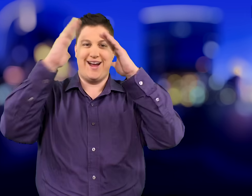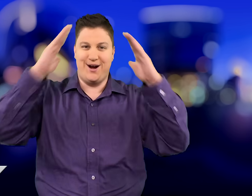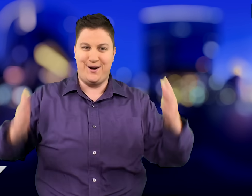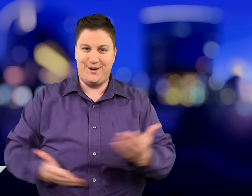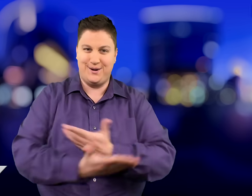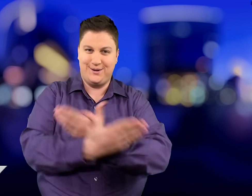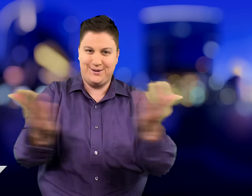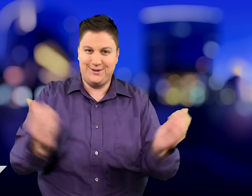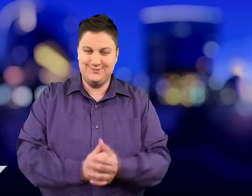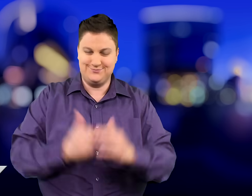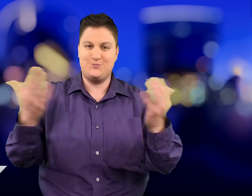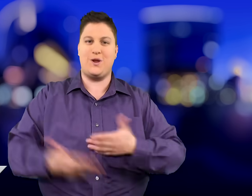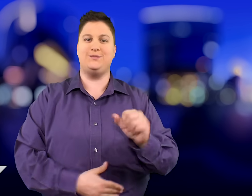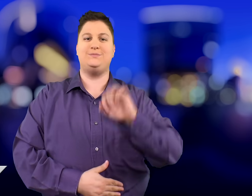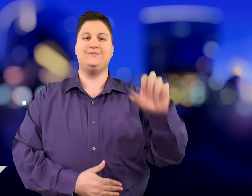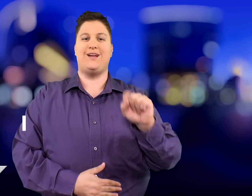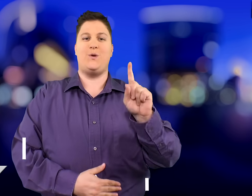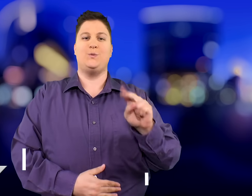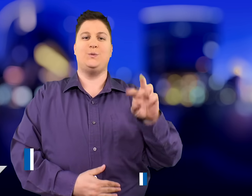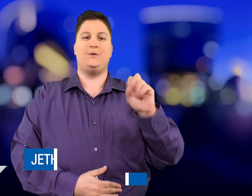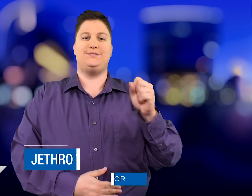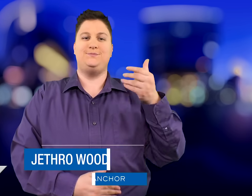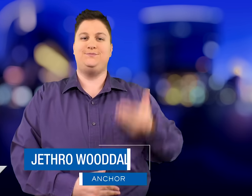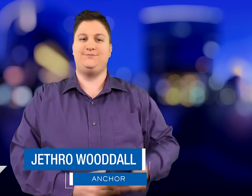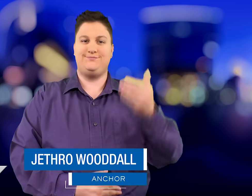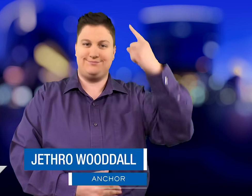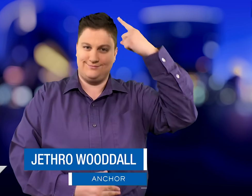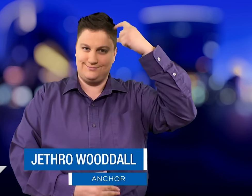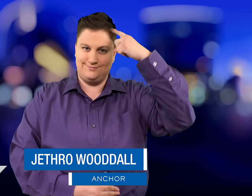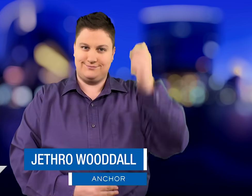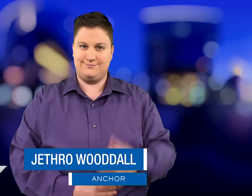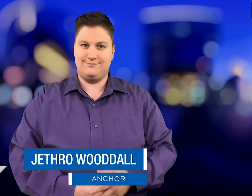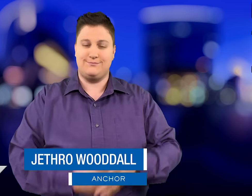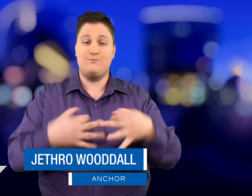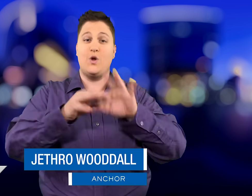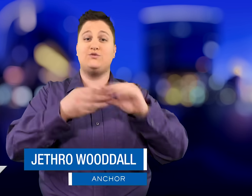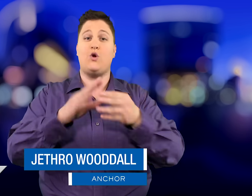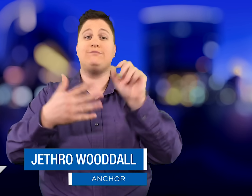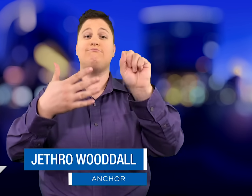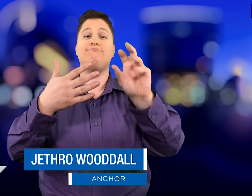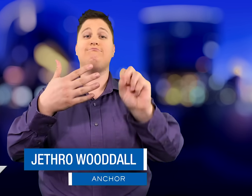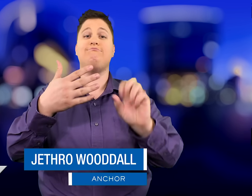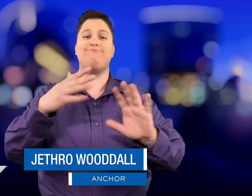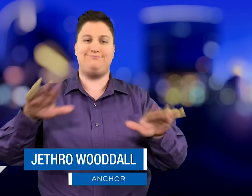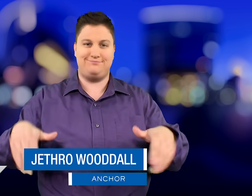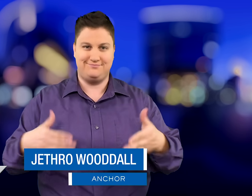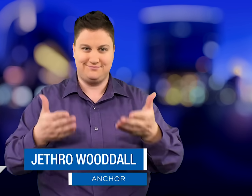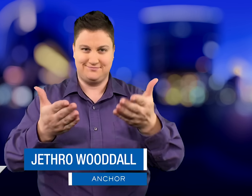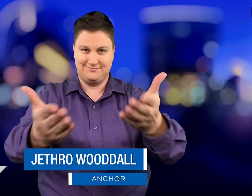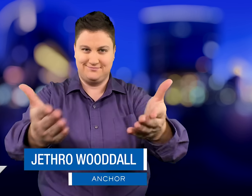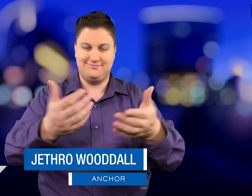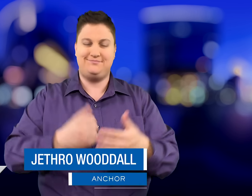Hello everyone. Welcome to Sign1News. I'm Jethro Wooddall. Here are your top stories for today.